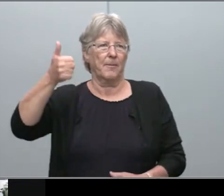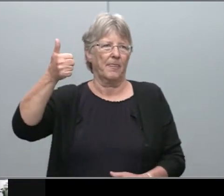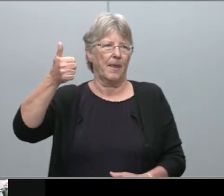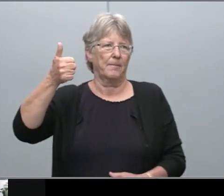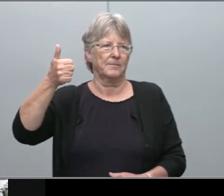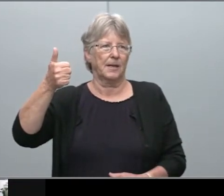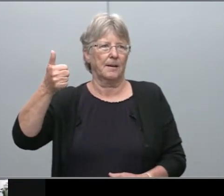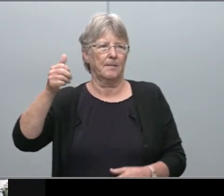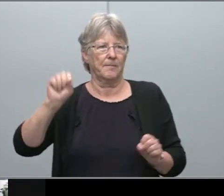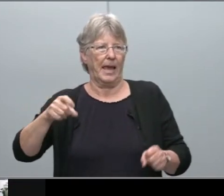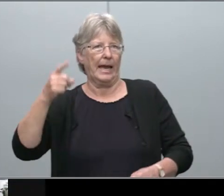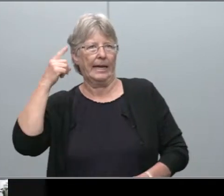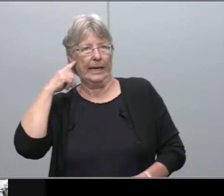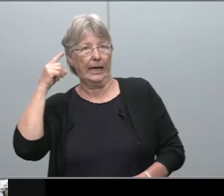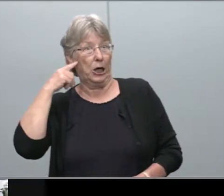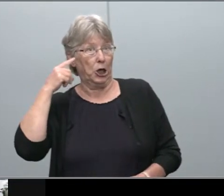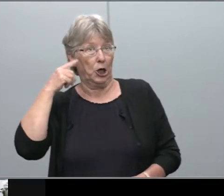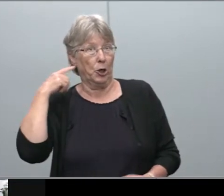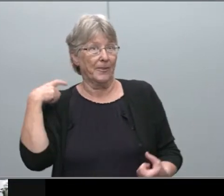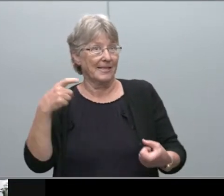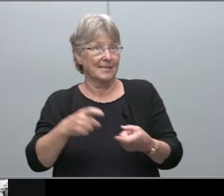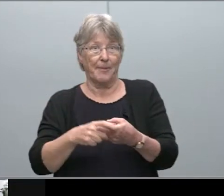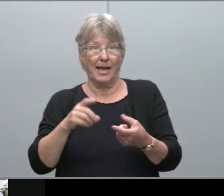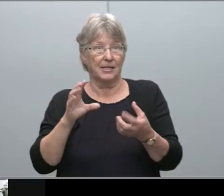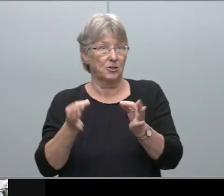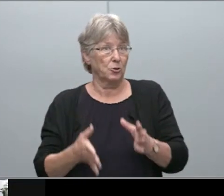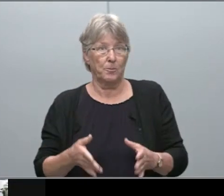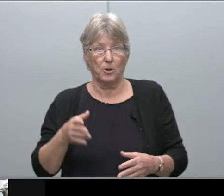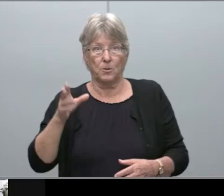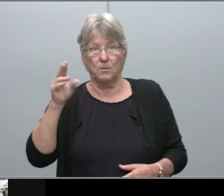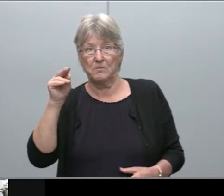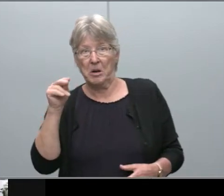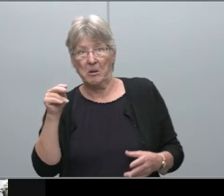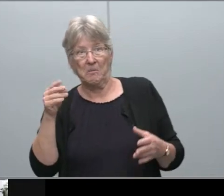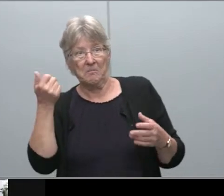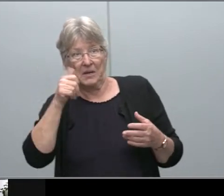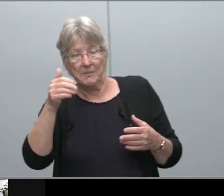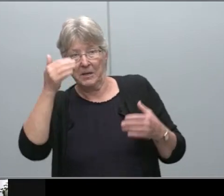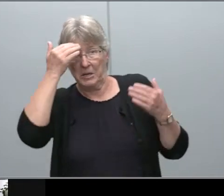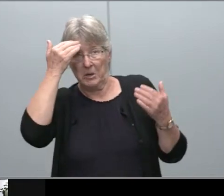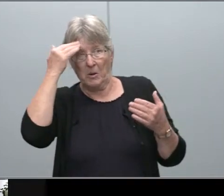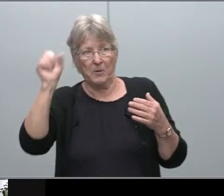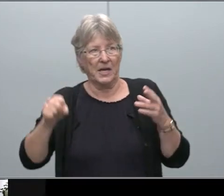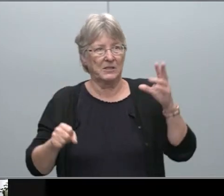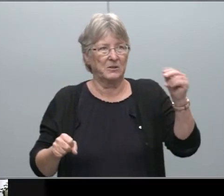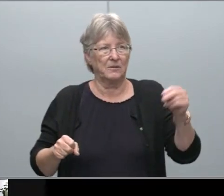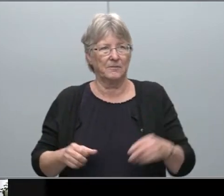But please rest assured that we are working on this. We're working on this every single day. We're working on it diligently in groups.